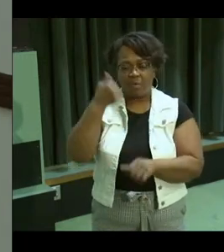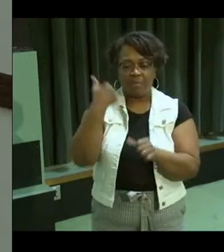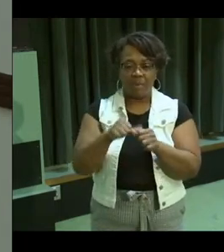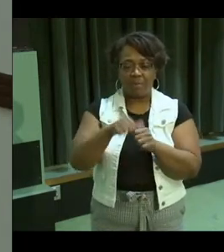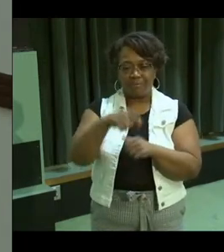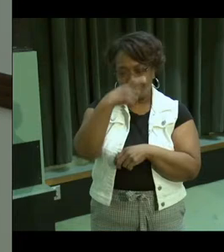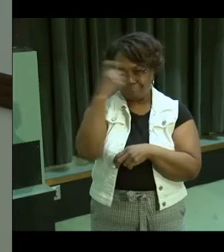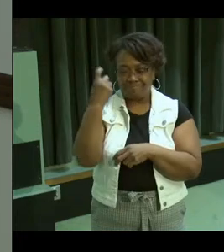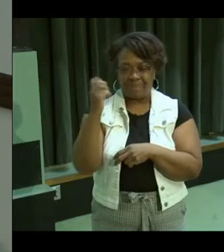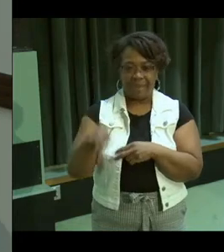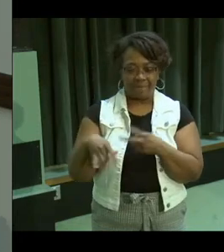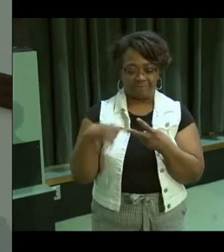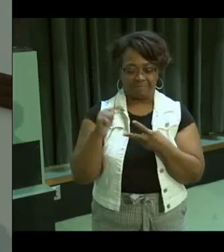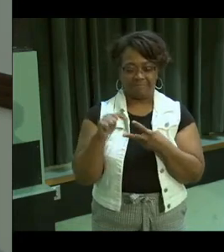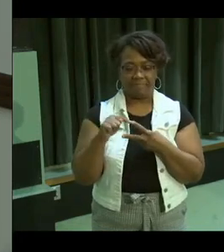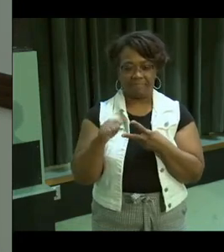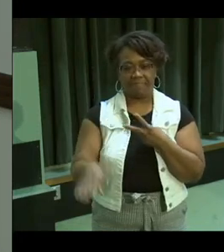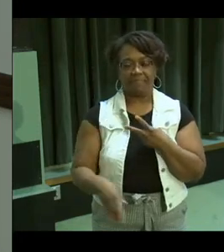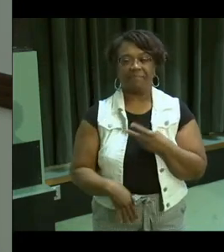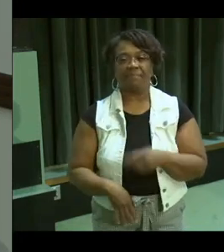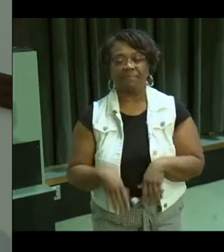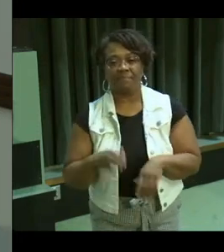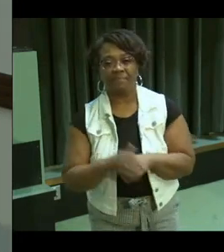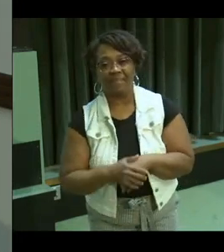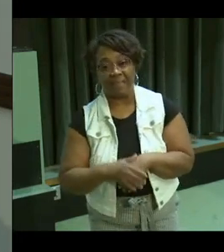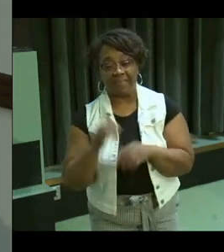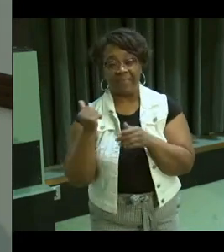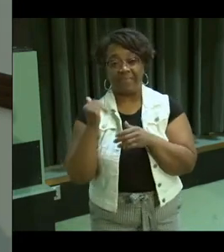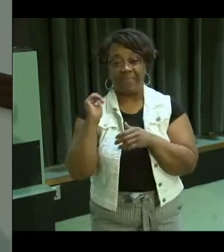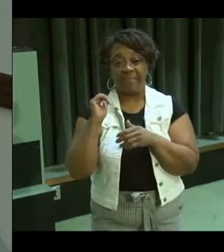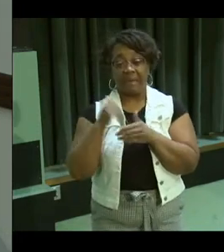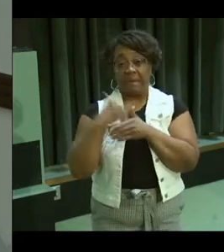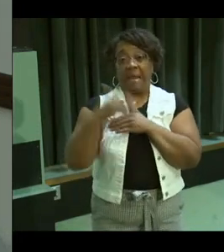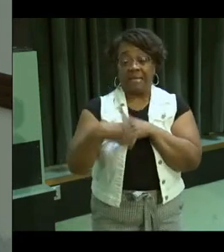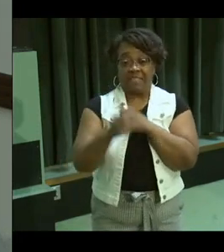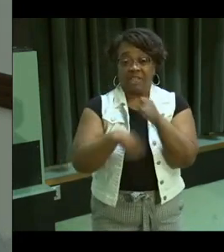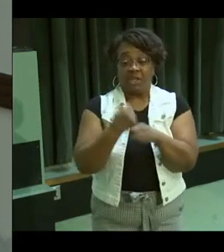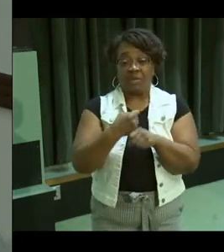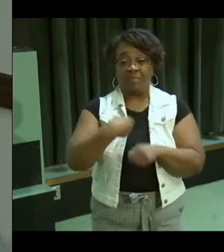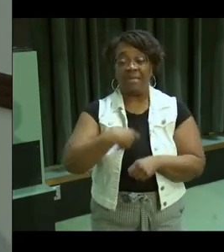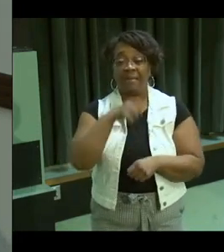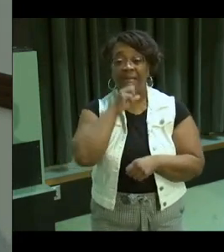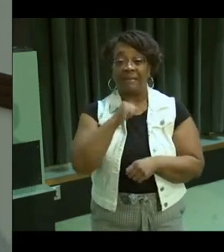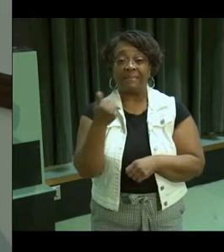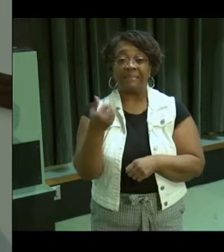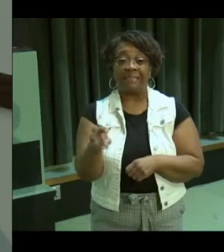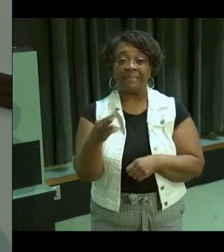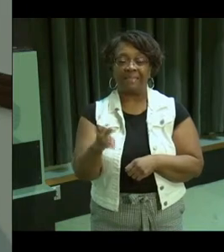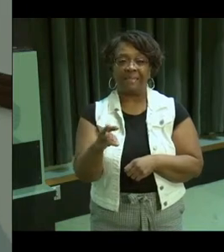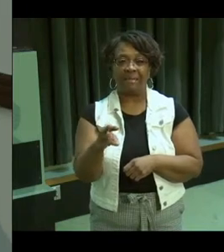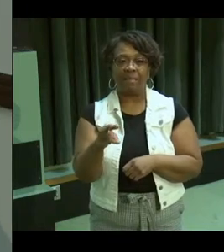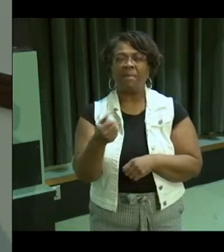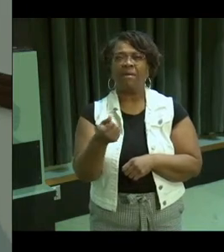never forgotten about labor